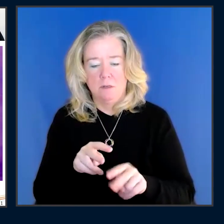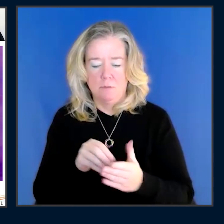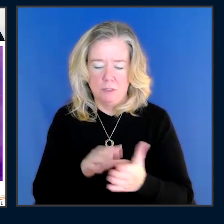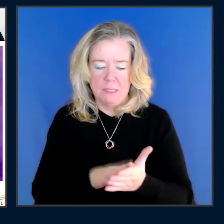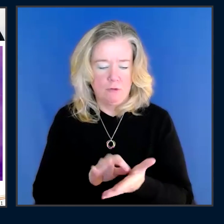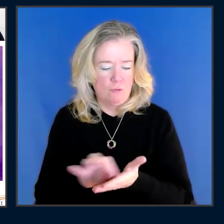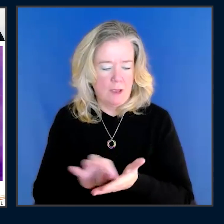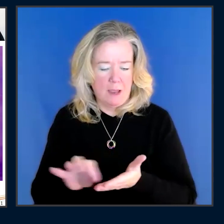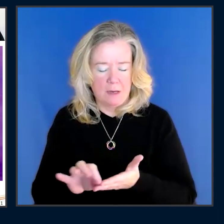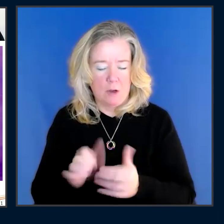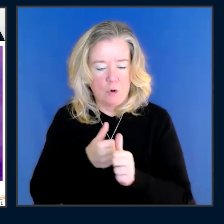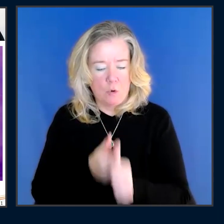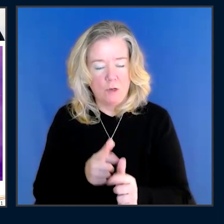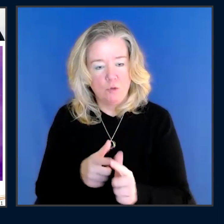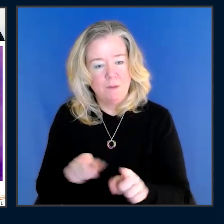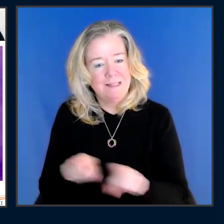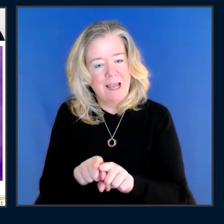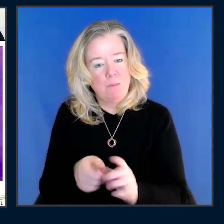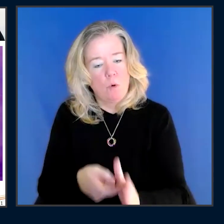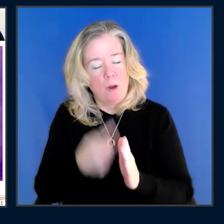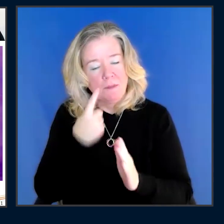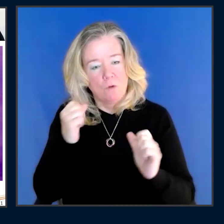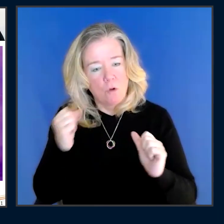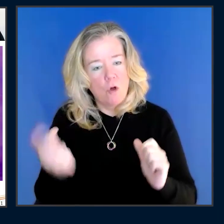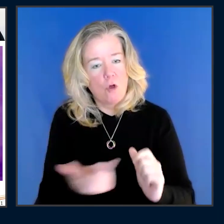and reported according to the same requirements